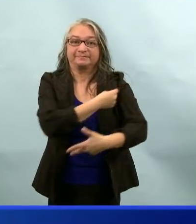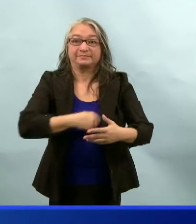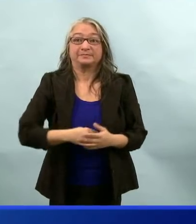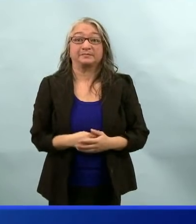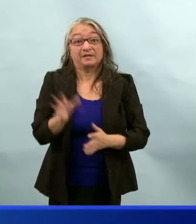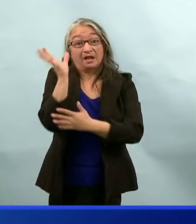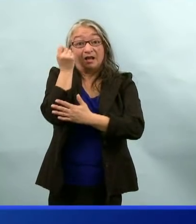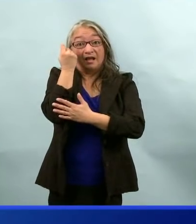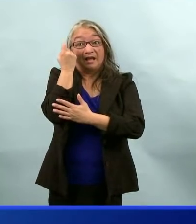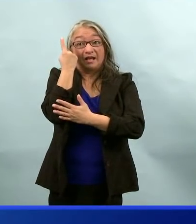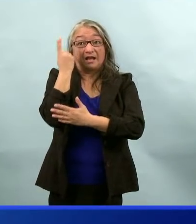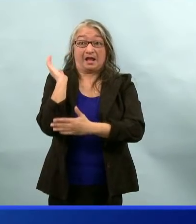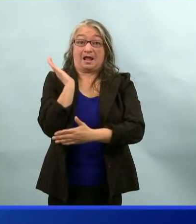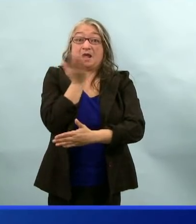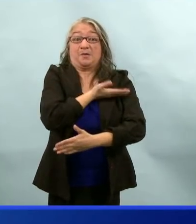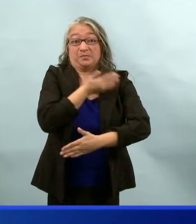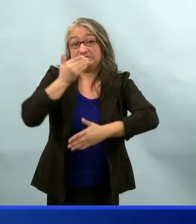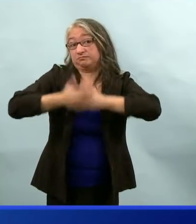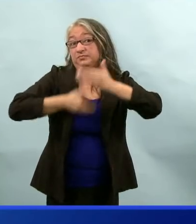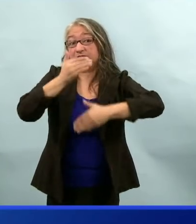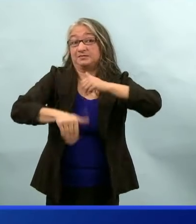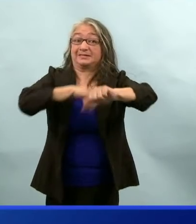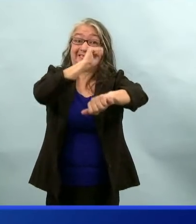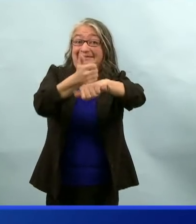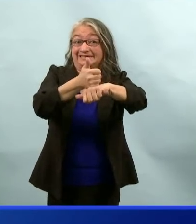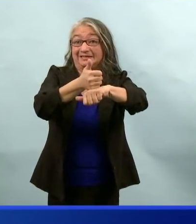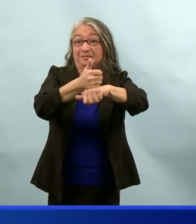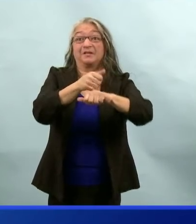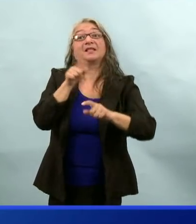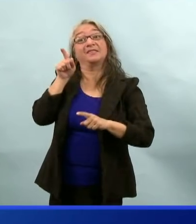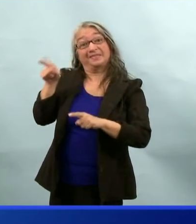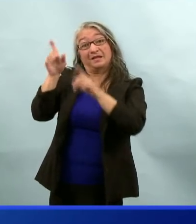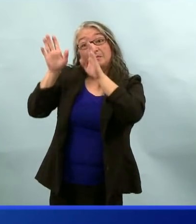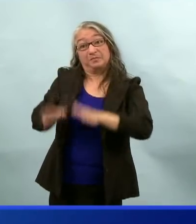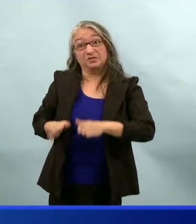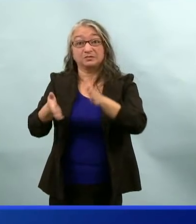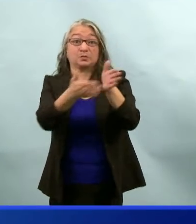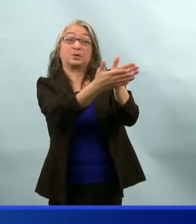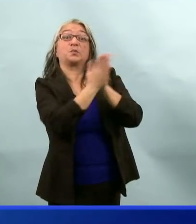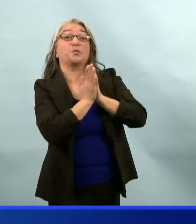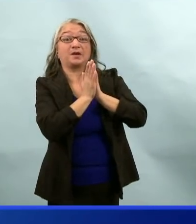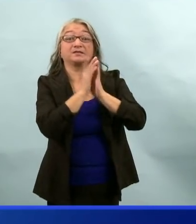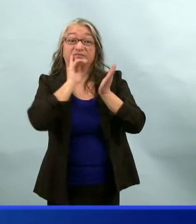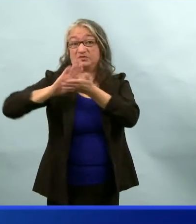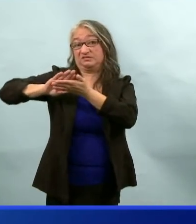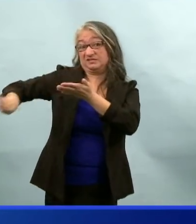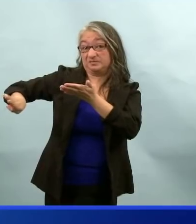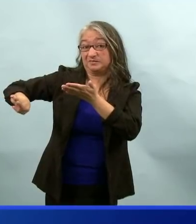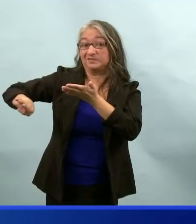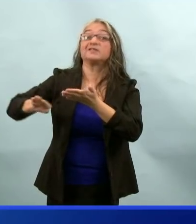where individuals can be sent to specialists who will then assess them for a list of potential